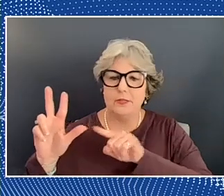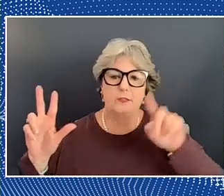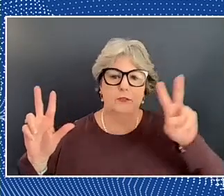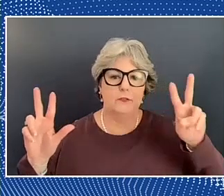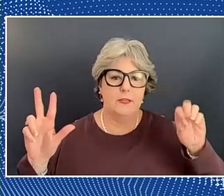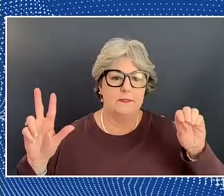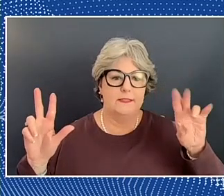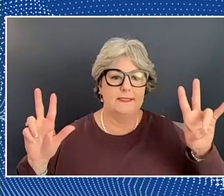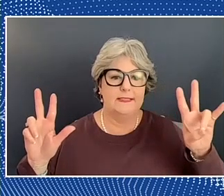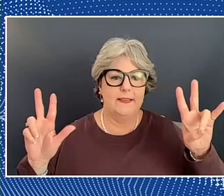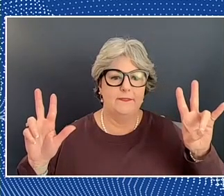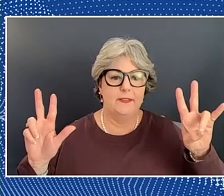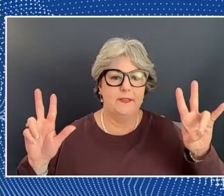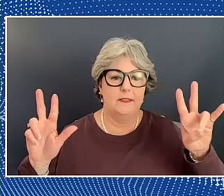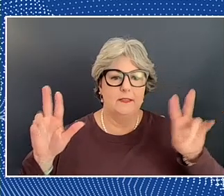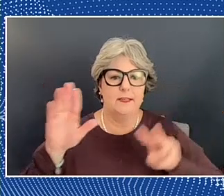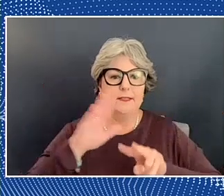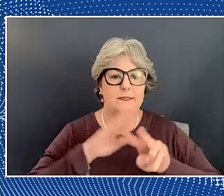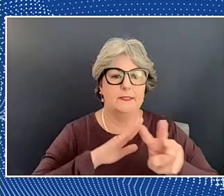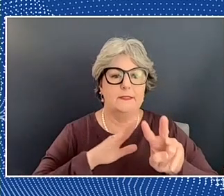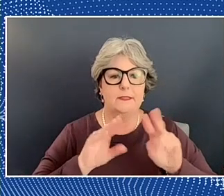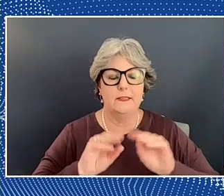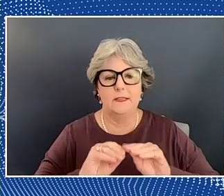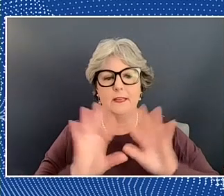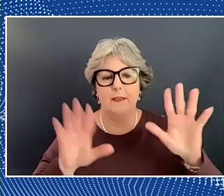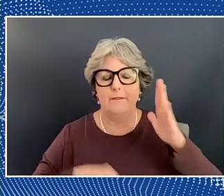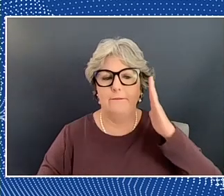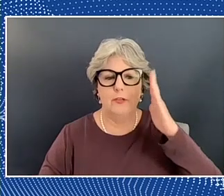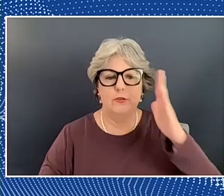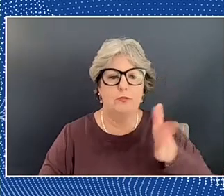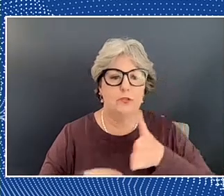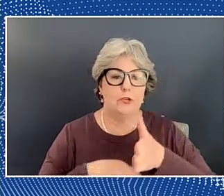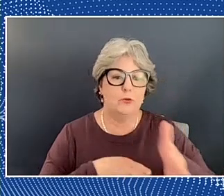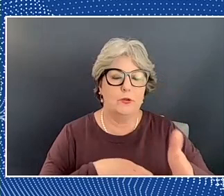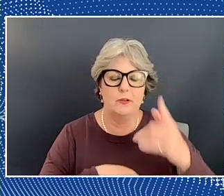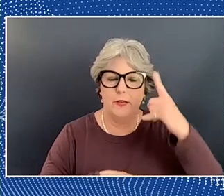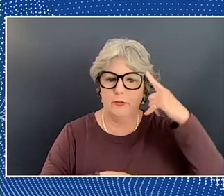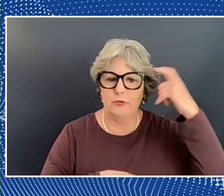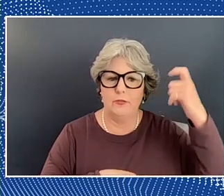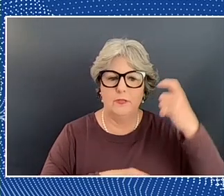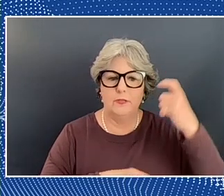nticipating a bright future in a career he had dreamed of since he was a child.